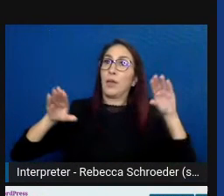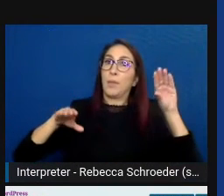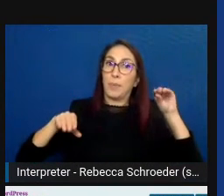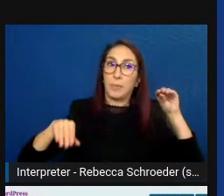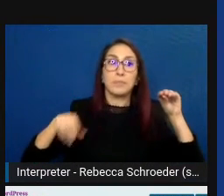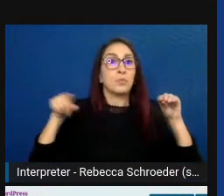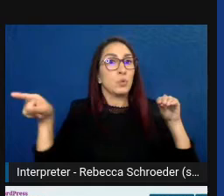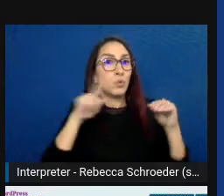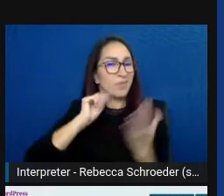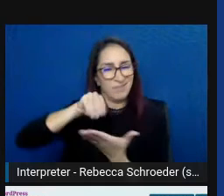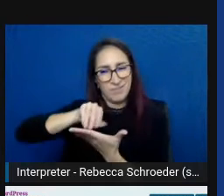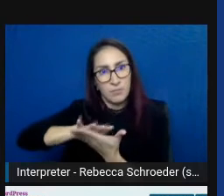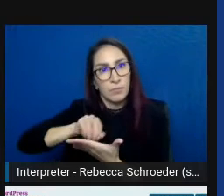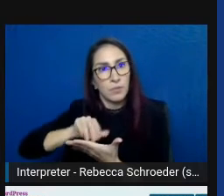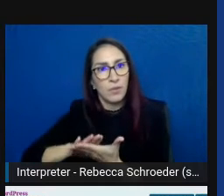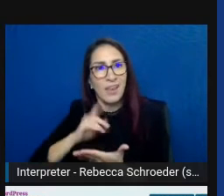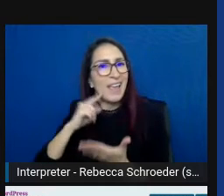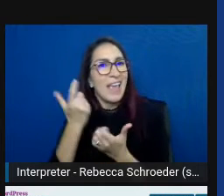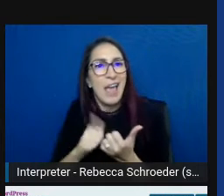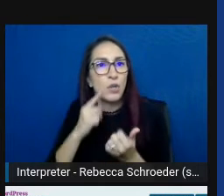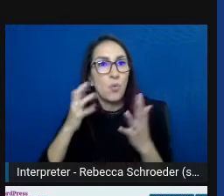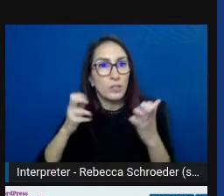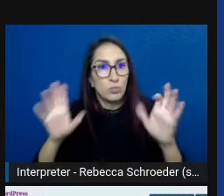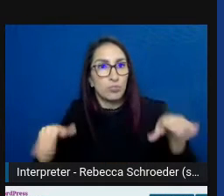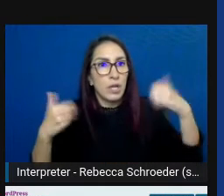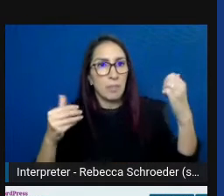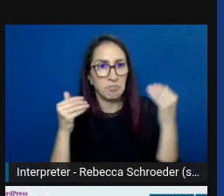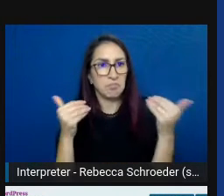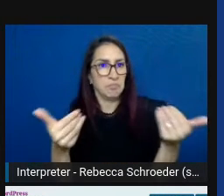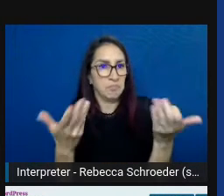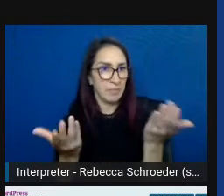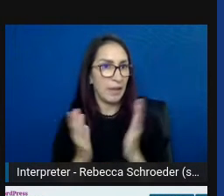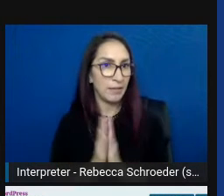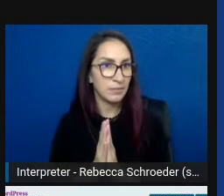to bring up because this is not going to happen